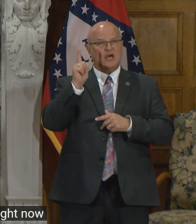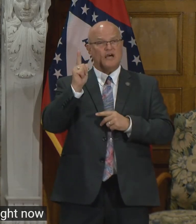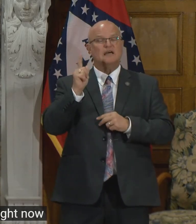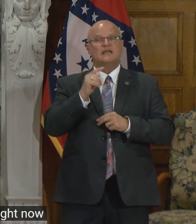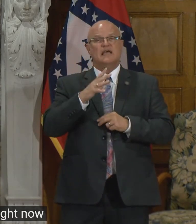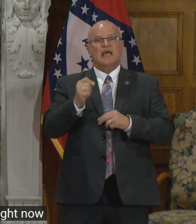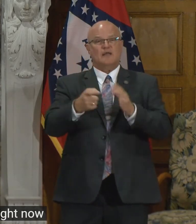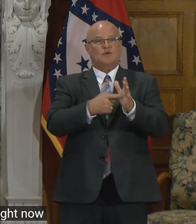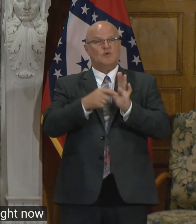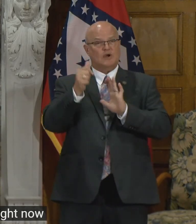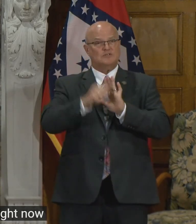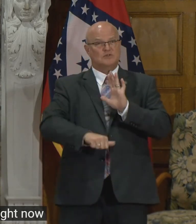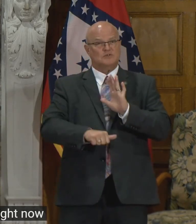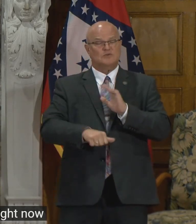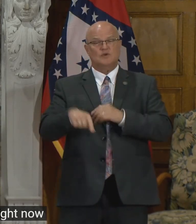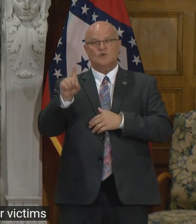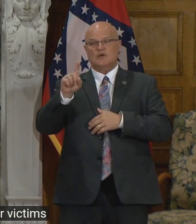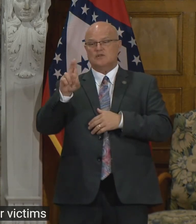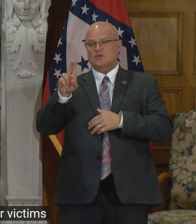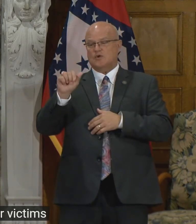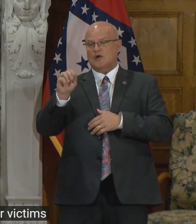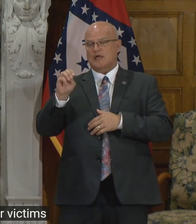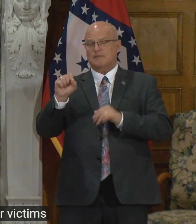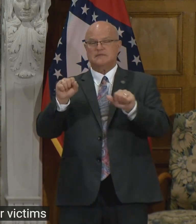and required surgery, one at UAMS and the other one at Saint Vincents.